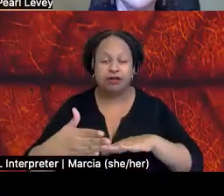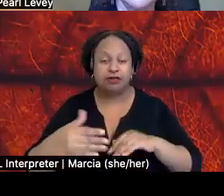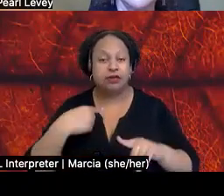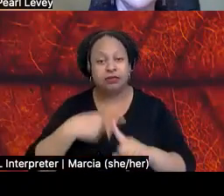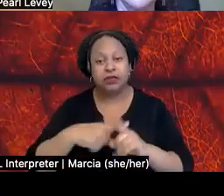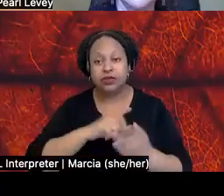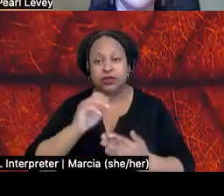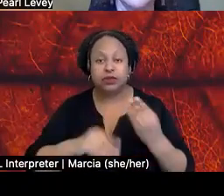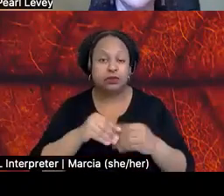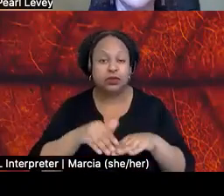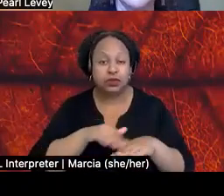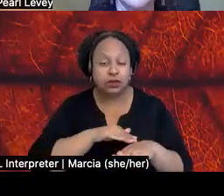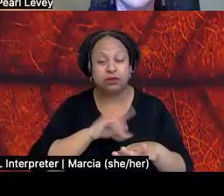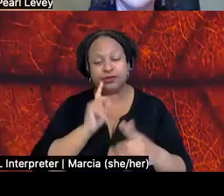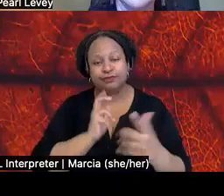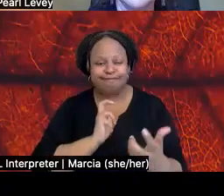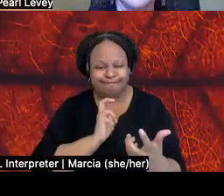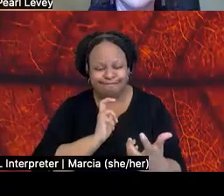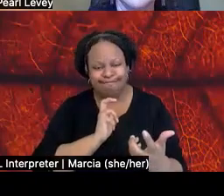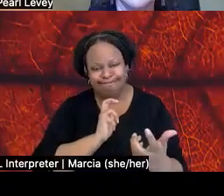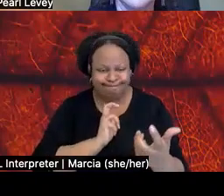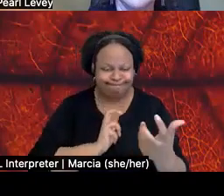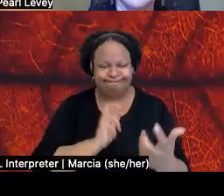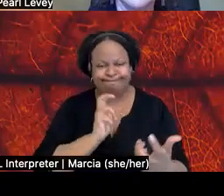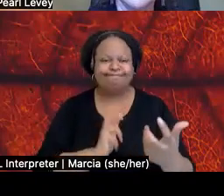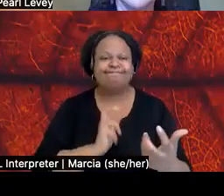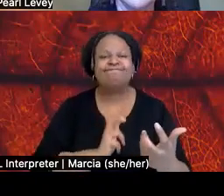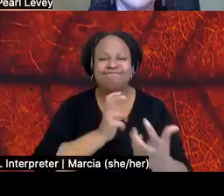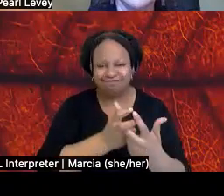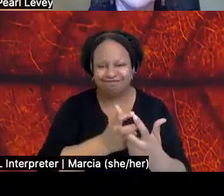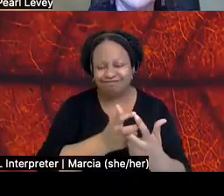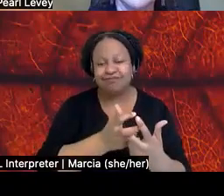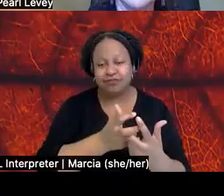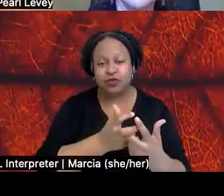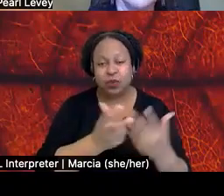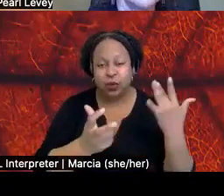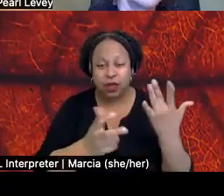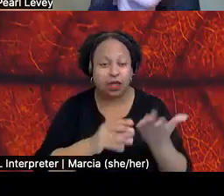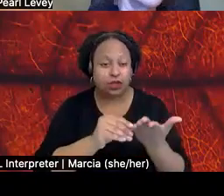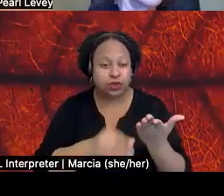to adapt to some of those situations where students may need more time or more prep time.